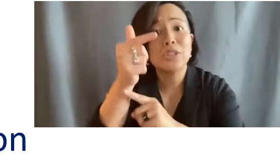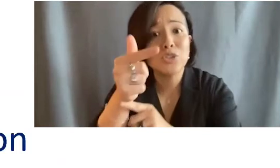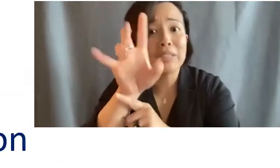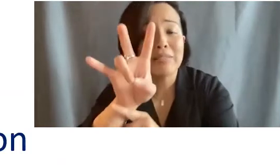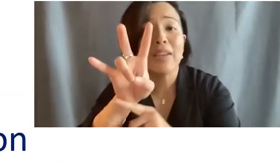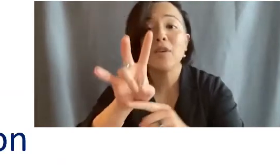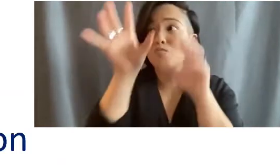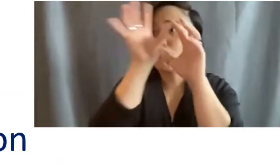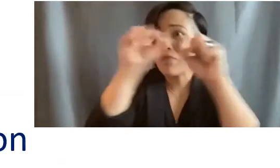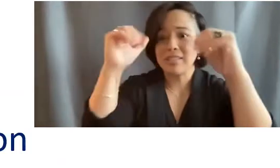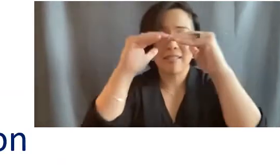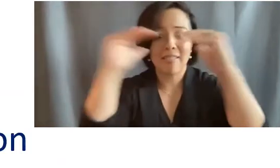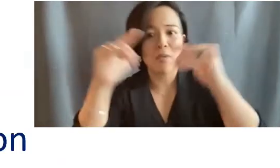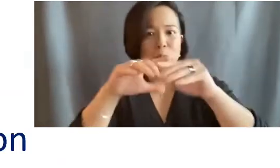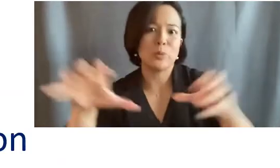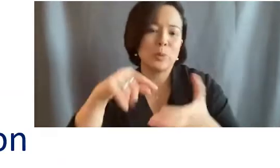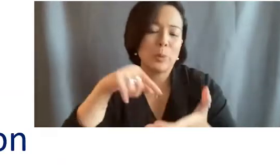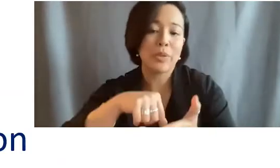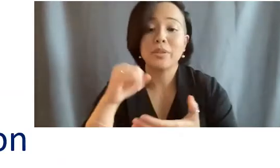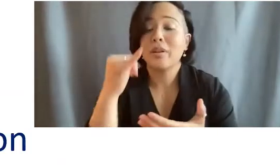So, if ever there was a moment, this is now. In terms of what we're doing,